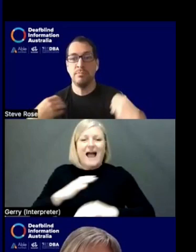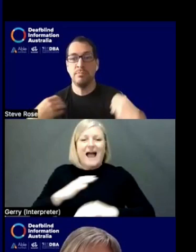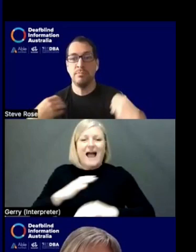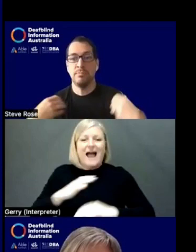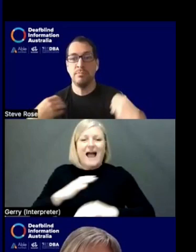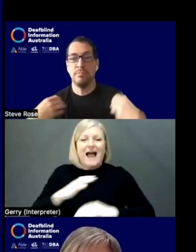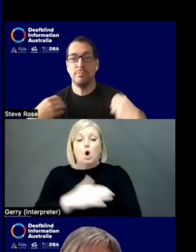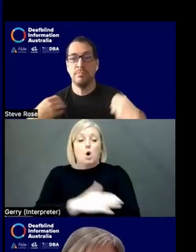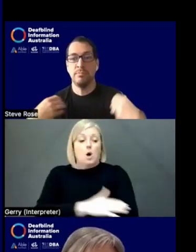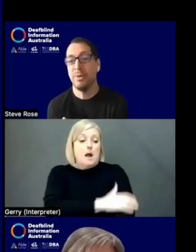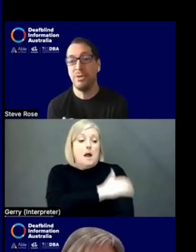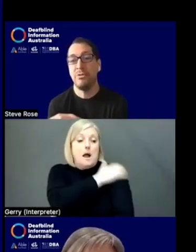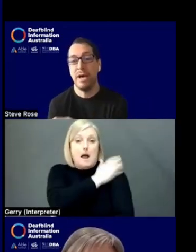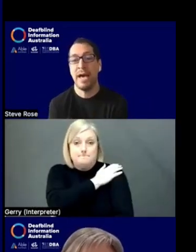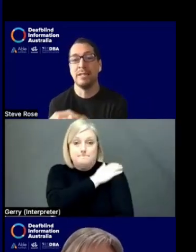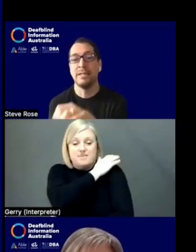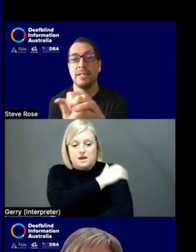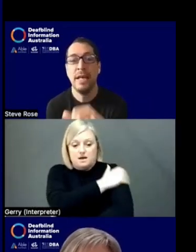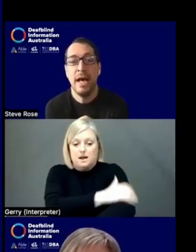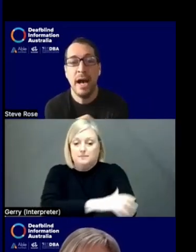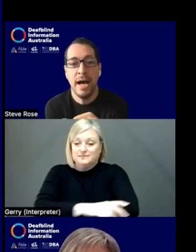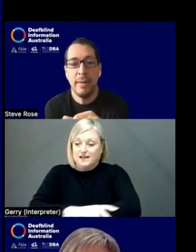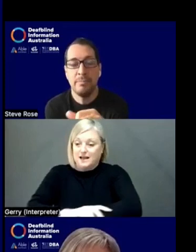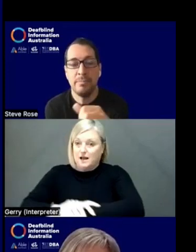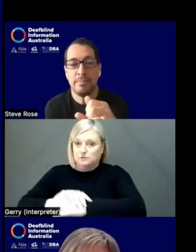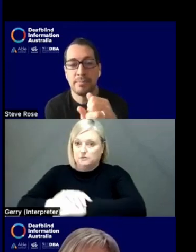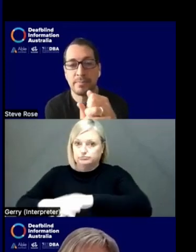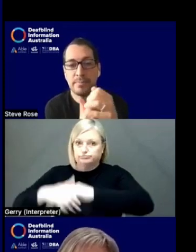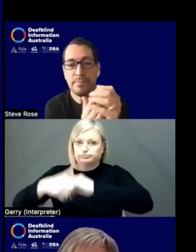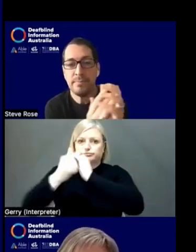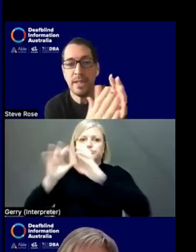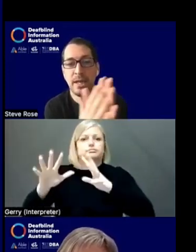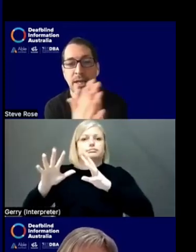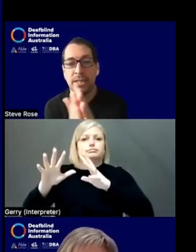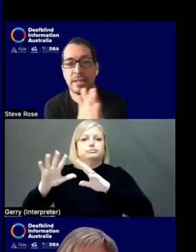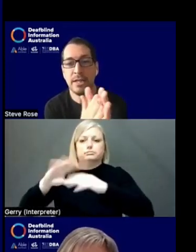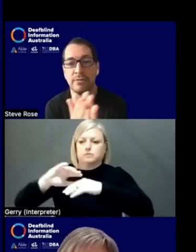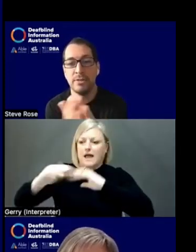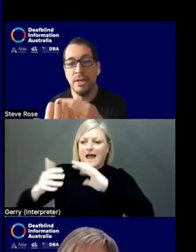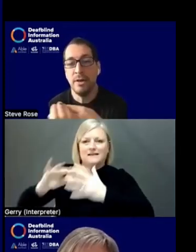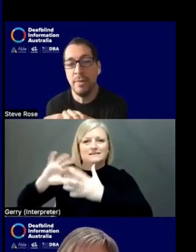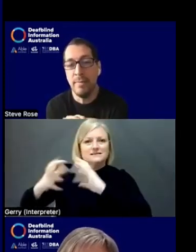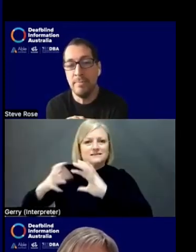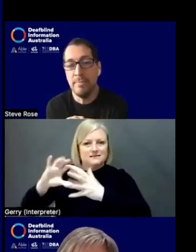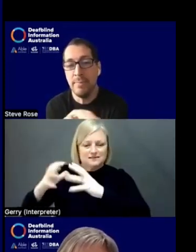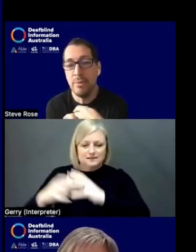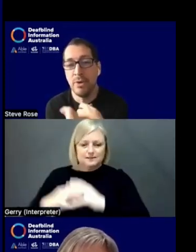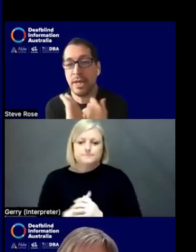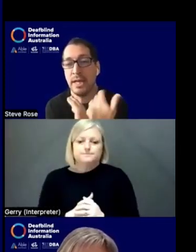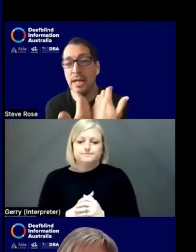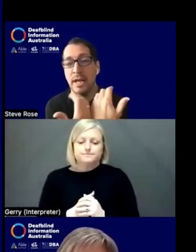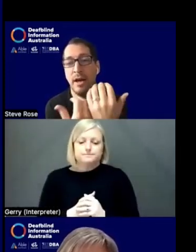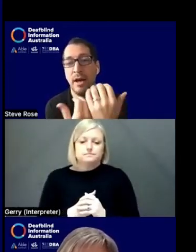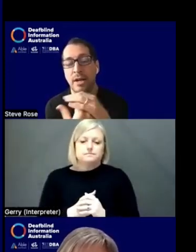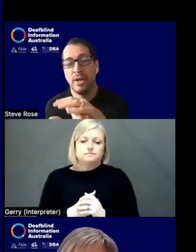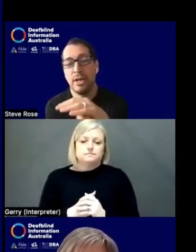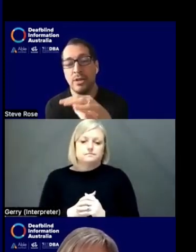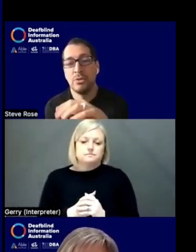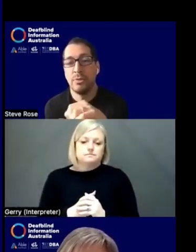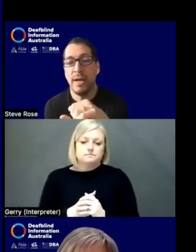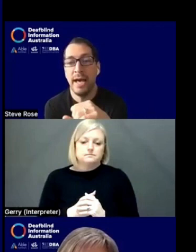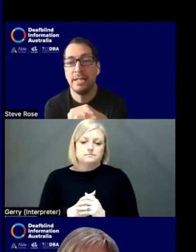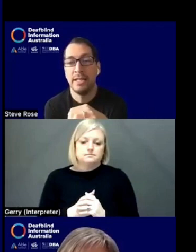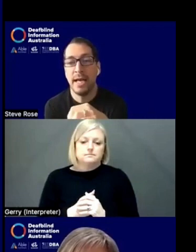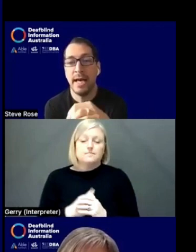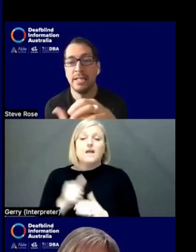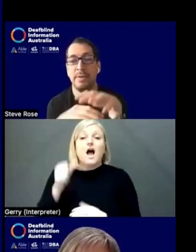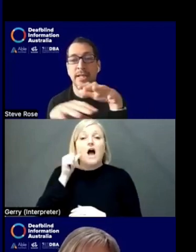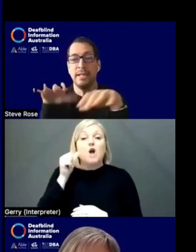we want to do something with your hands. Maybe working, I know we talk about hands under hand being